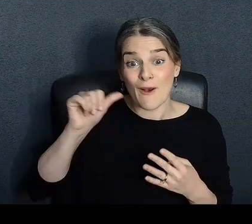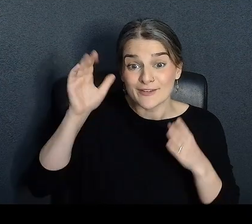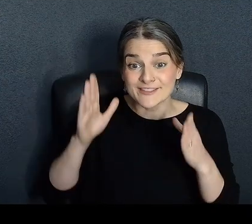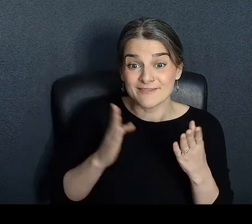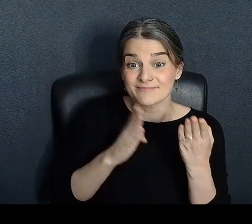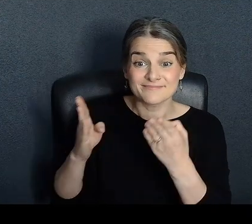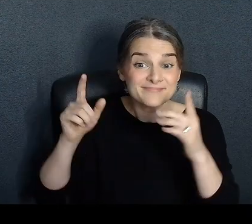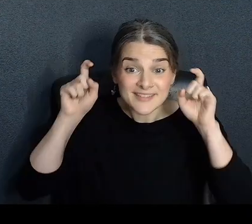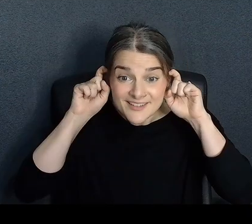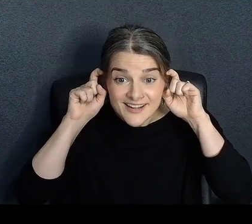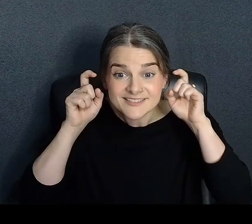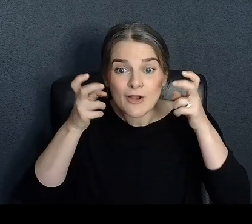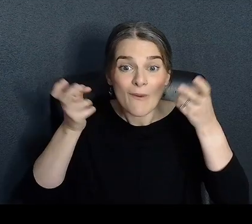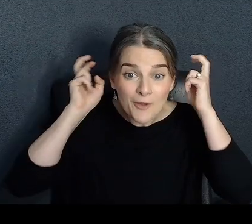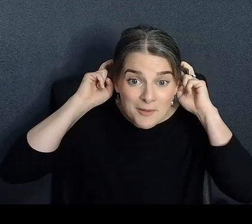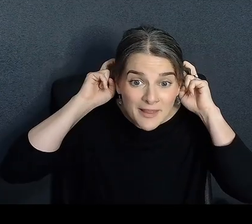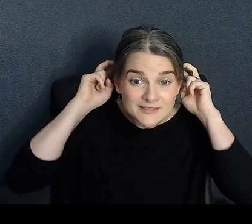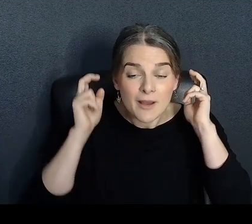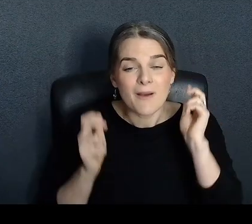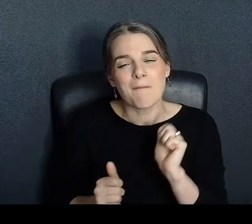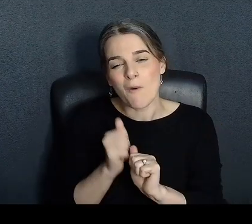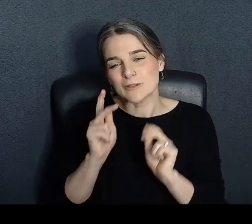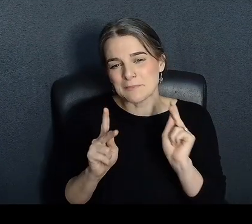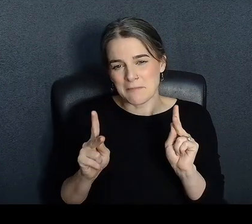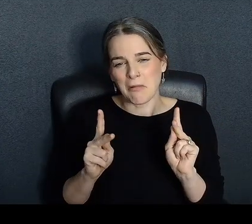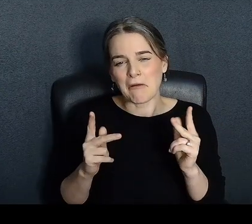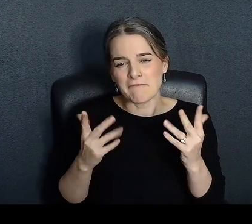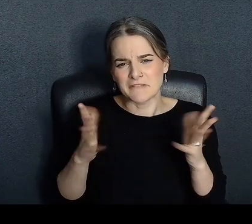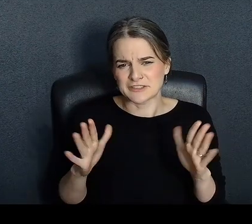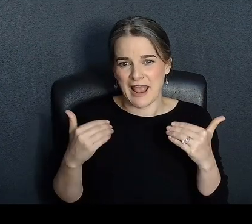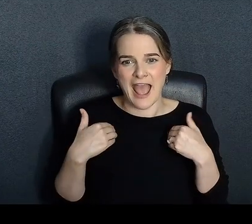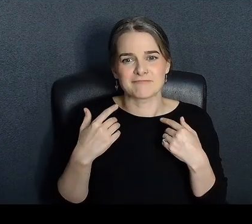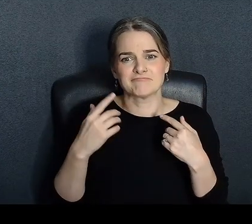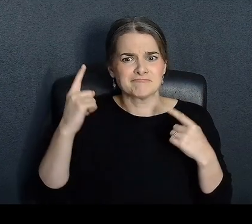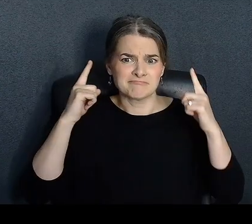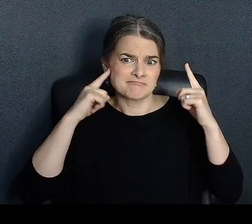Most people in the US have had hearing screenings during their lifetime.